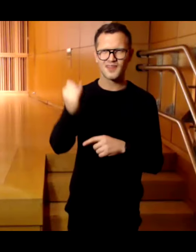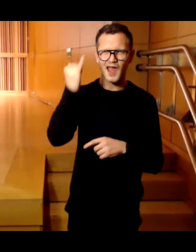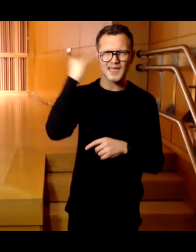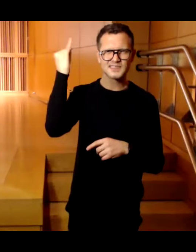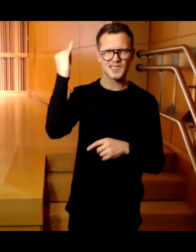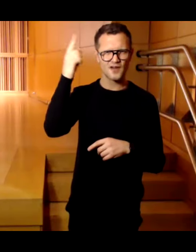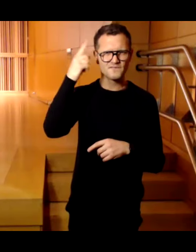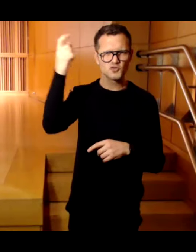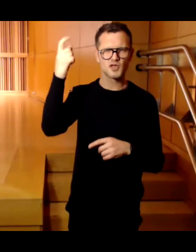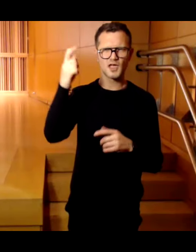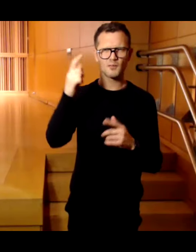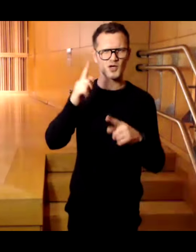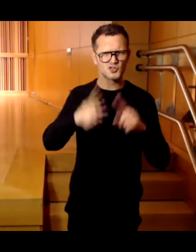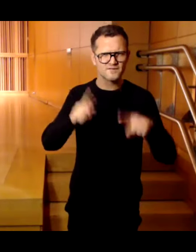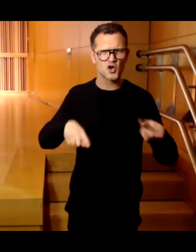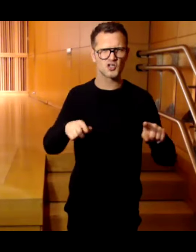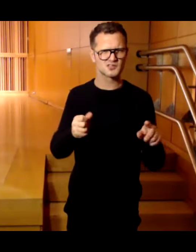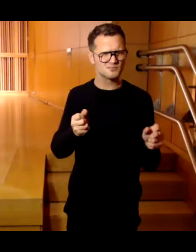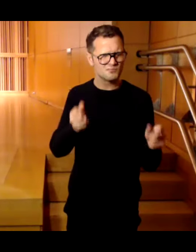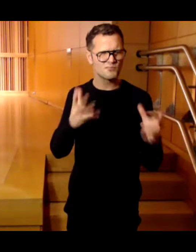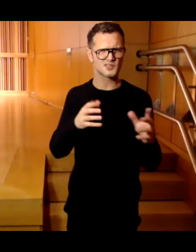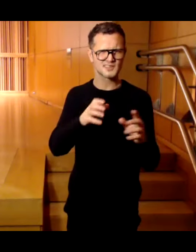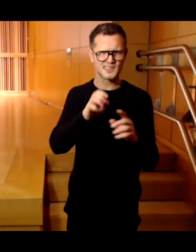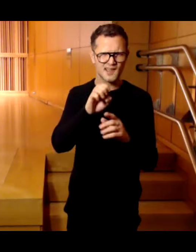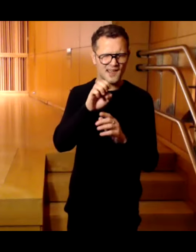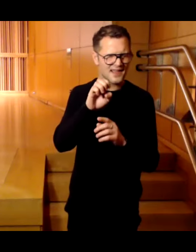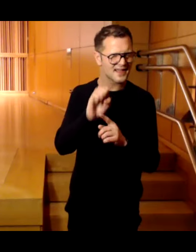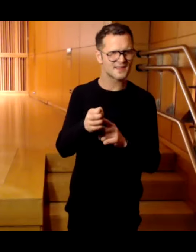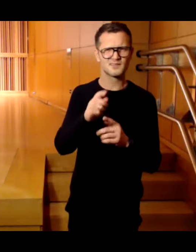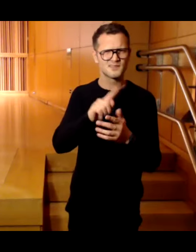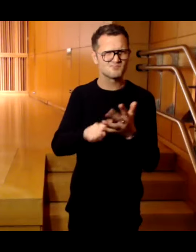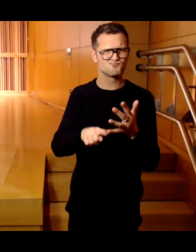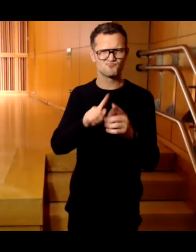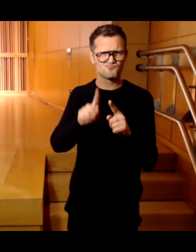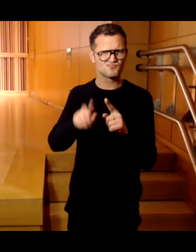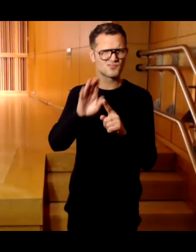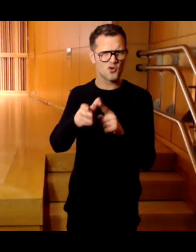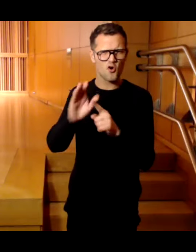multiracial, multiethnic society with profound regard for the rights of so-called minorities.